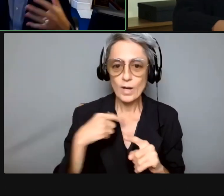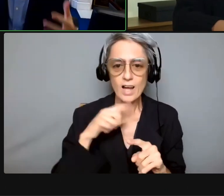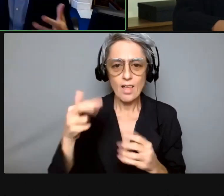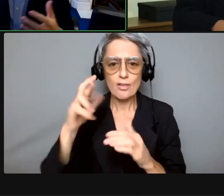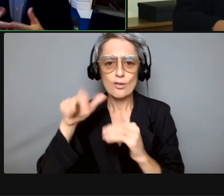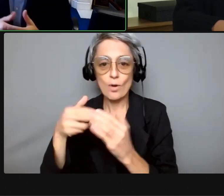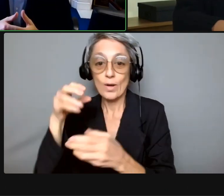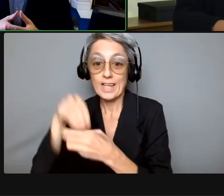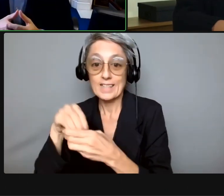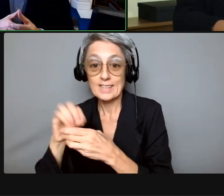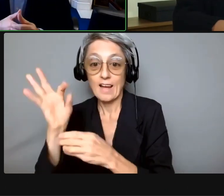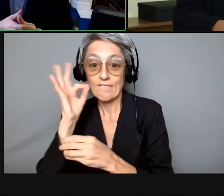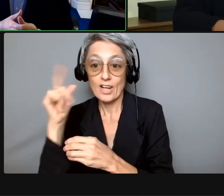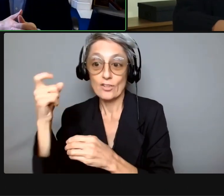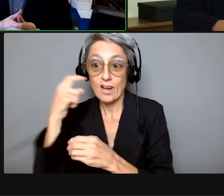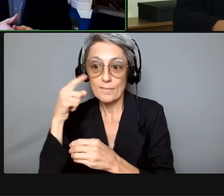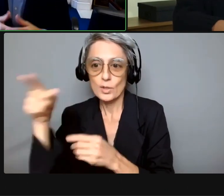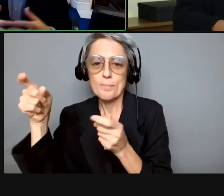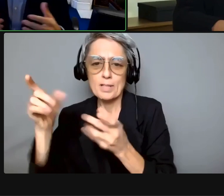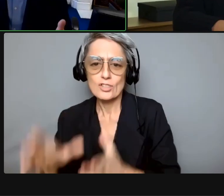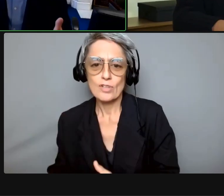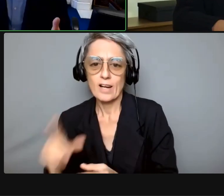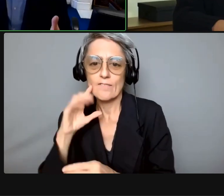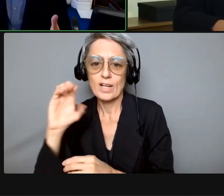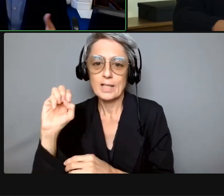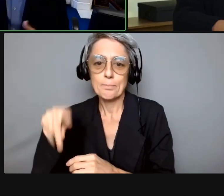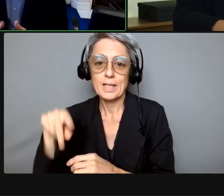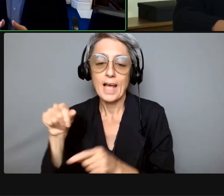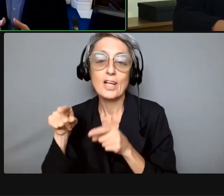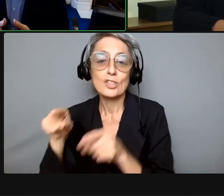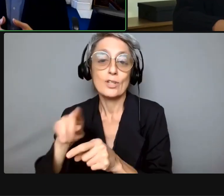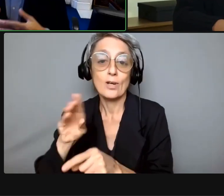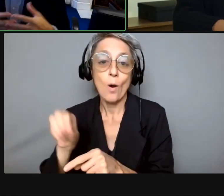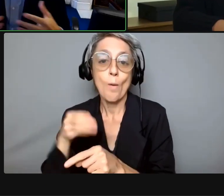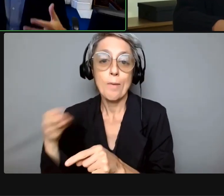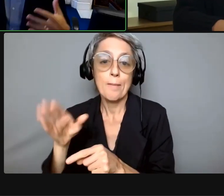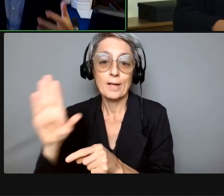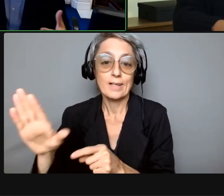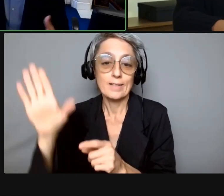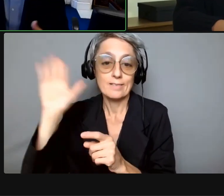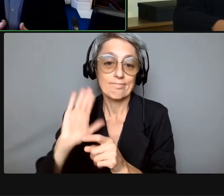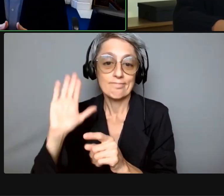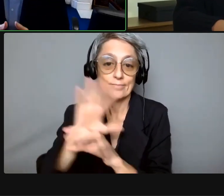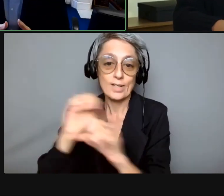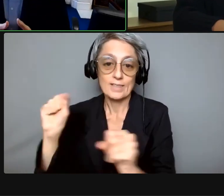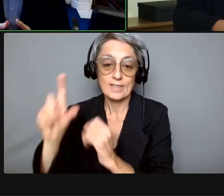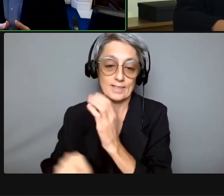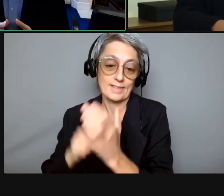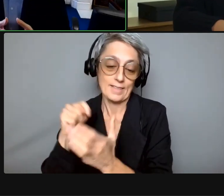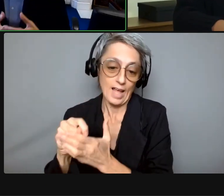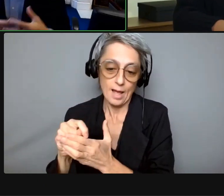as administrator of the EPA during the Obama administration and all that you did at that time to help move forward